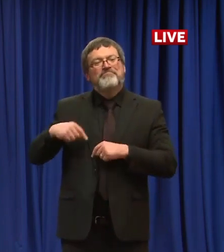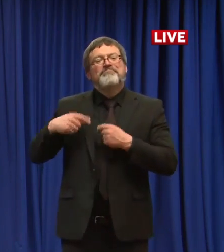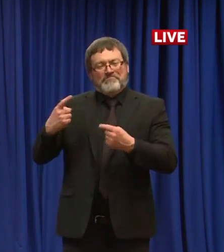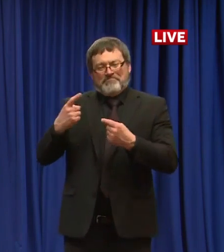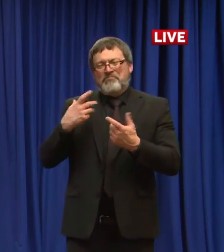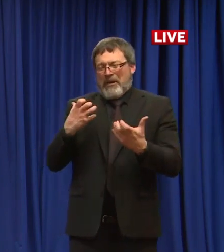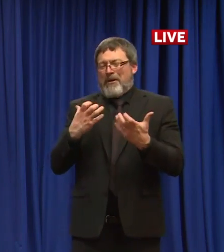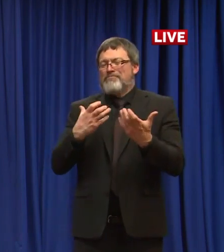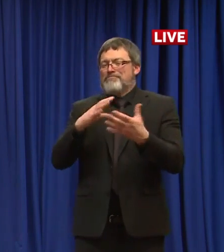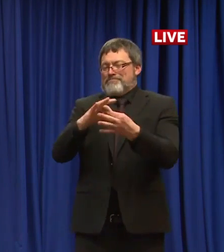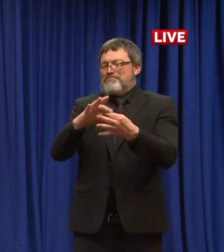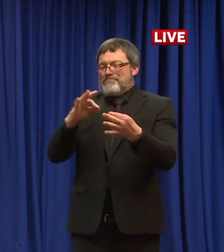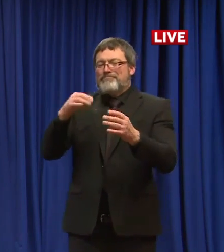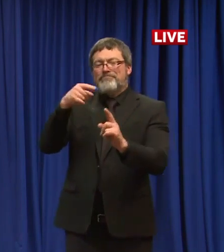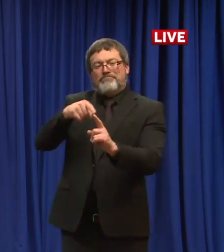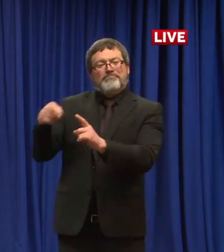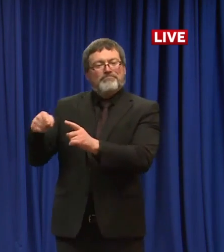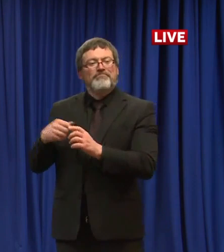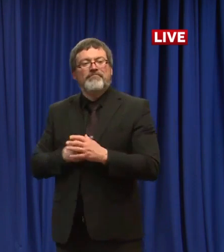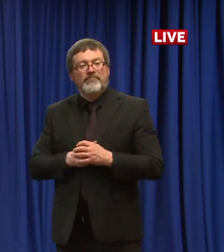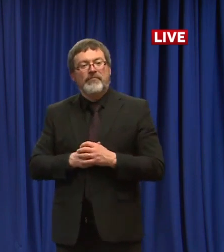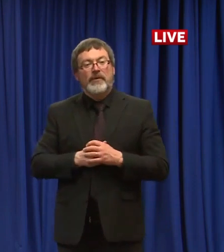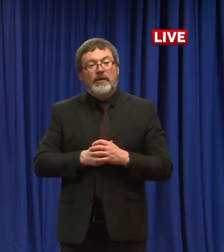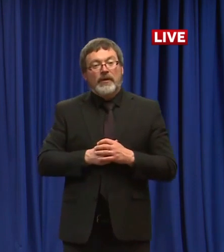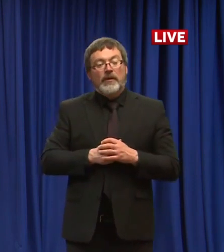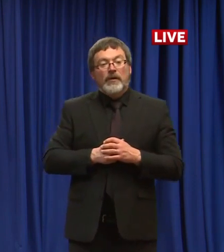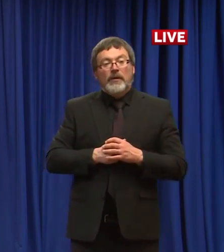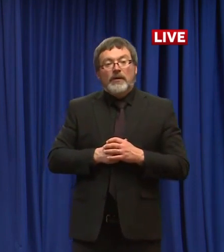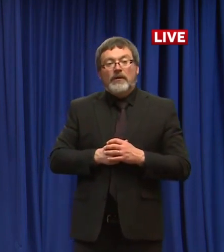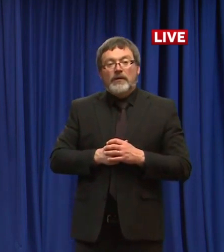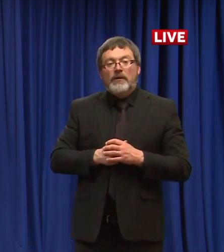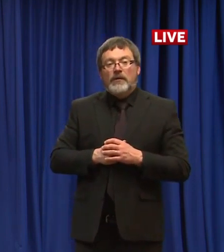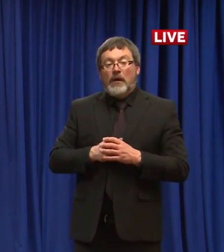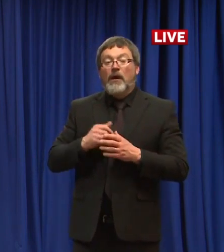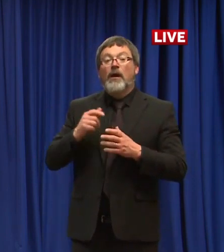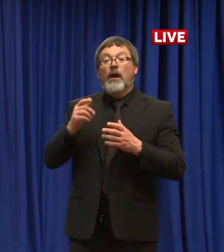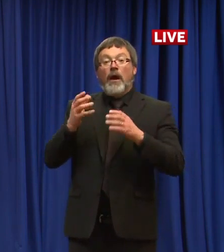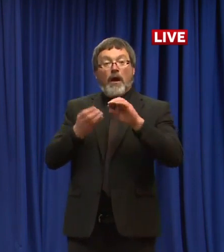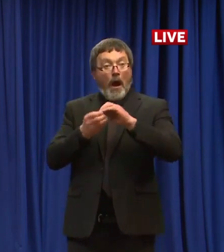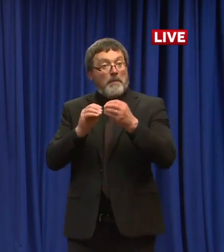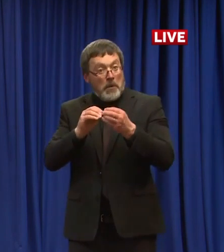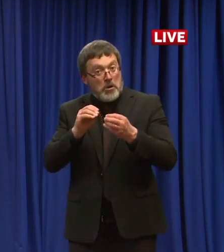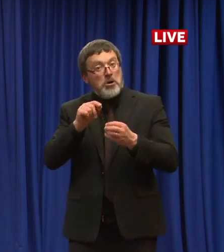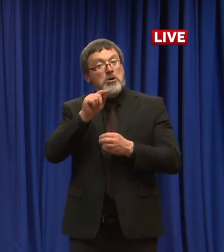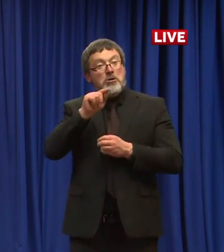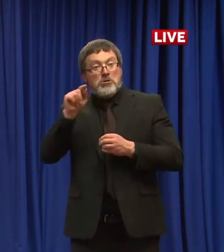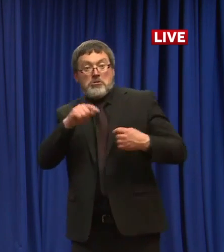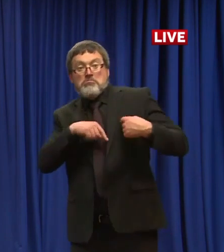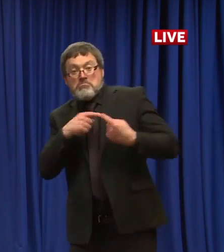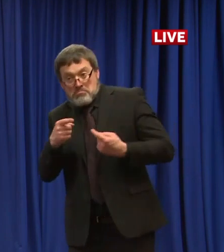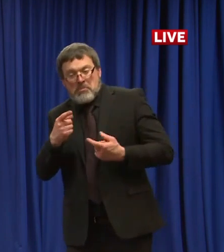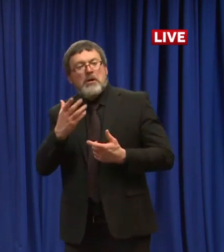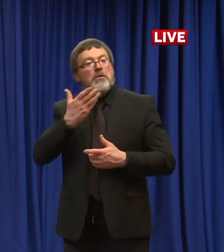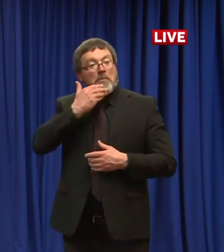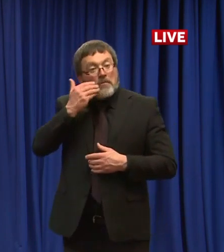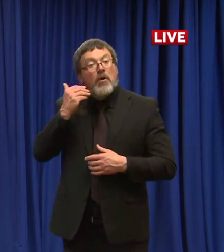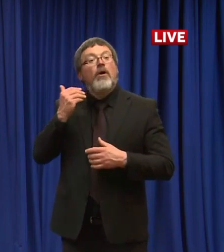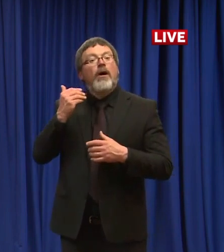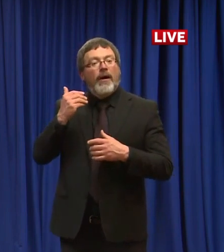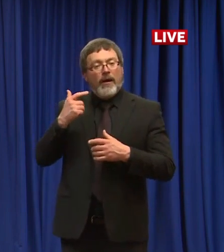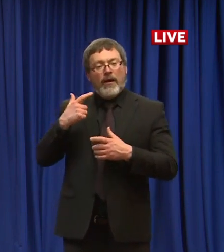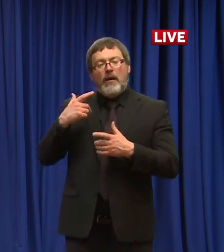CHERISE THAT WE’VE SEEN COME OUT OVER THE PAST COUPLE WEEKS ASIDE FROM SOME OF THE THE HOPEFUL DATA THAT WE’RE FINALLY SEEING A FEW WEEKS AGO.